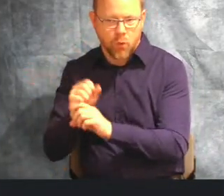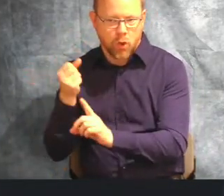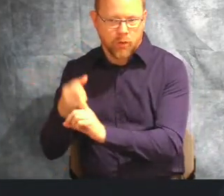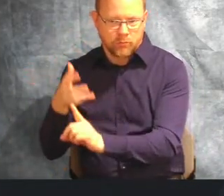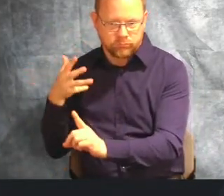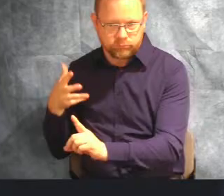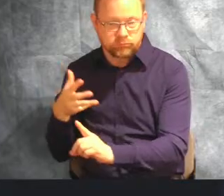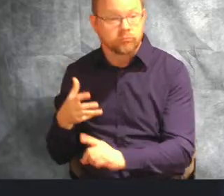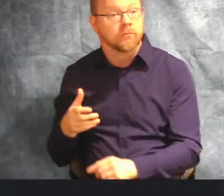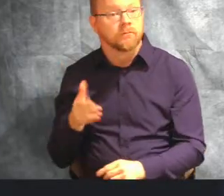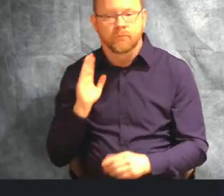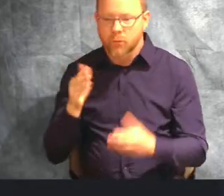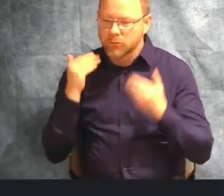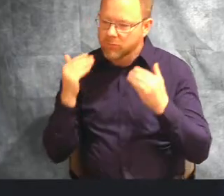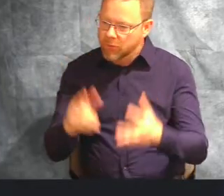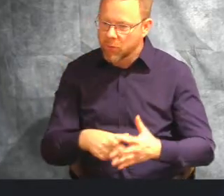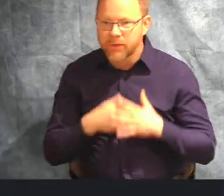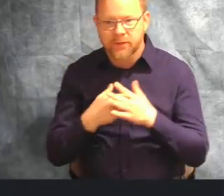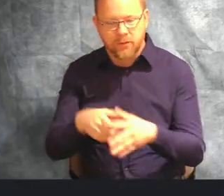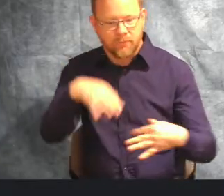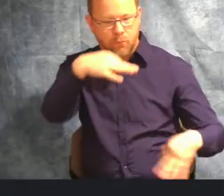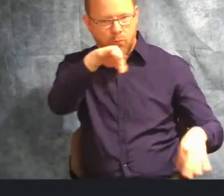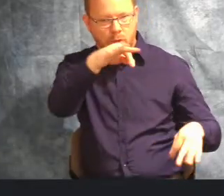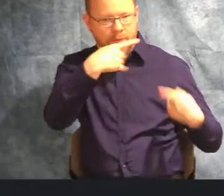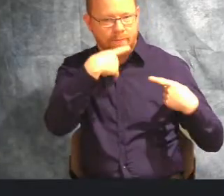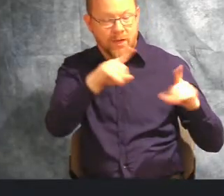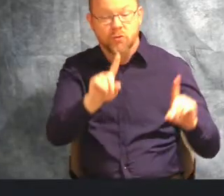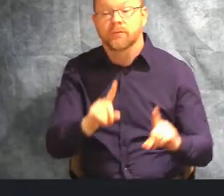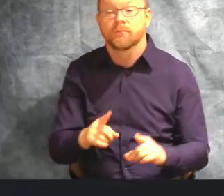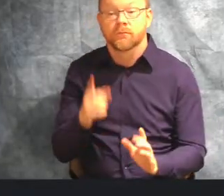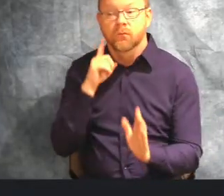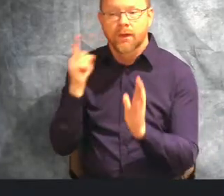Commissioner, we're going to launch right into the proclamation. It's a proclamation recognizing May